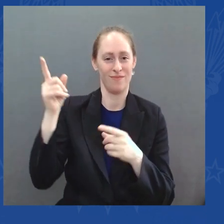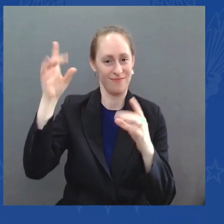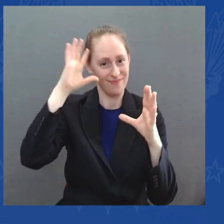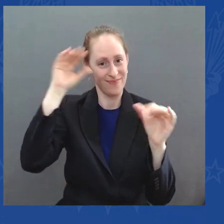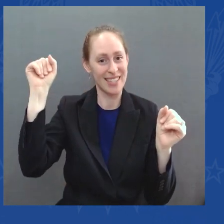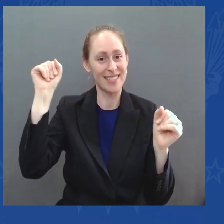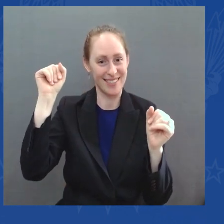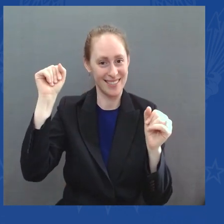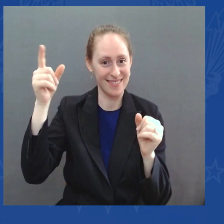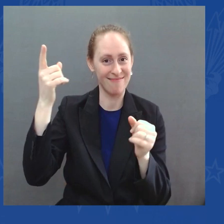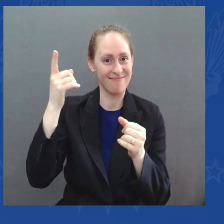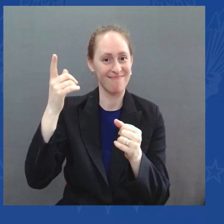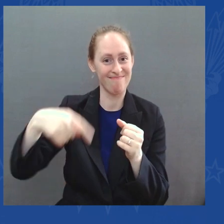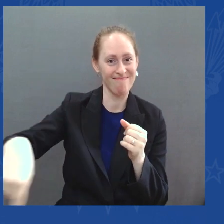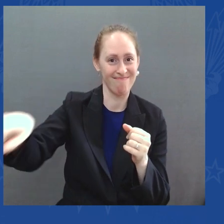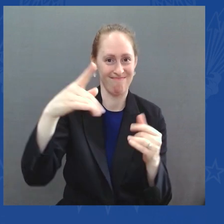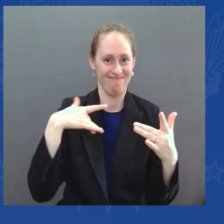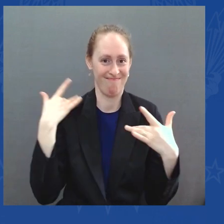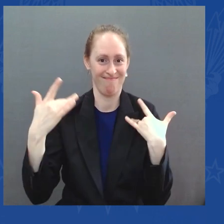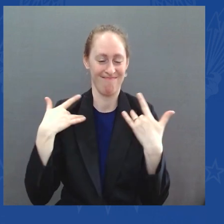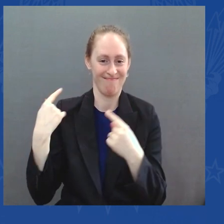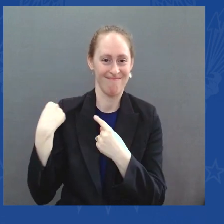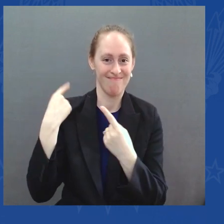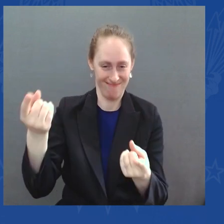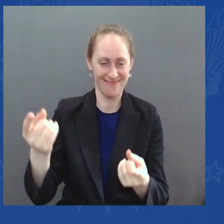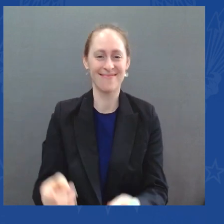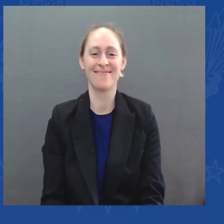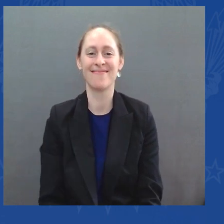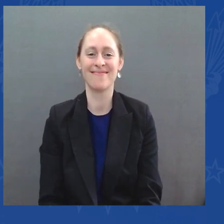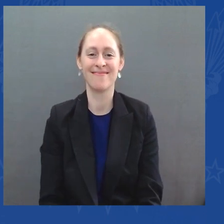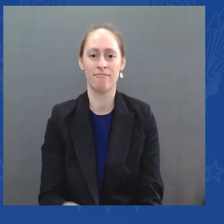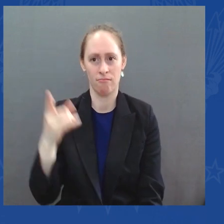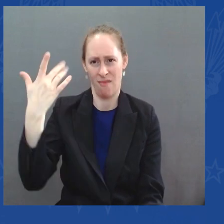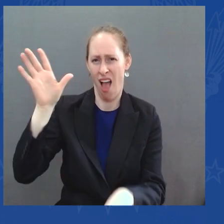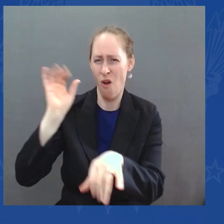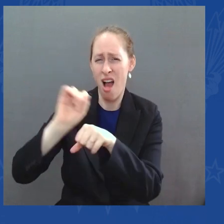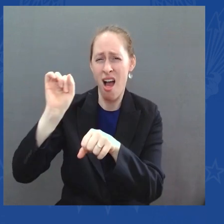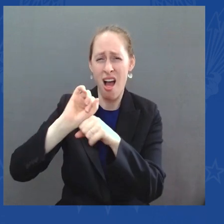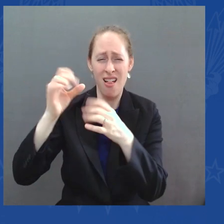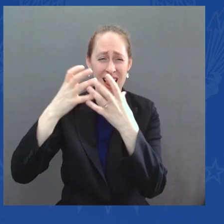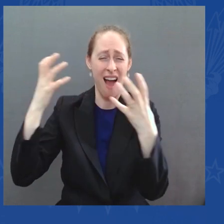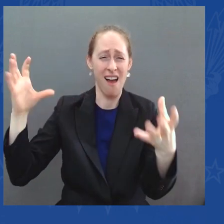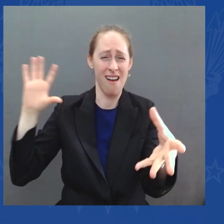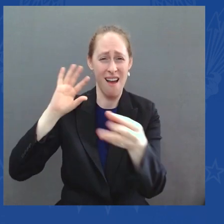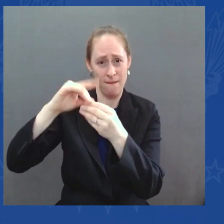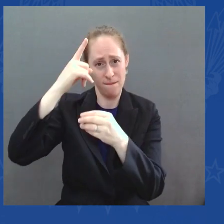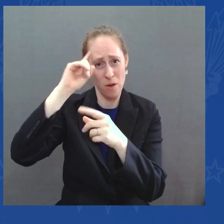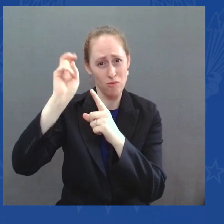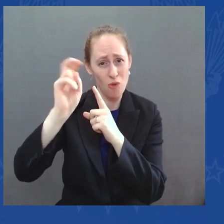than other presidents have in four years. A man who has put workers first. His entire life.